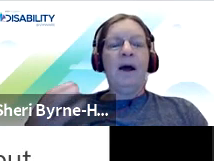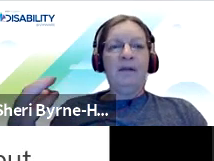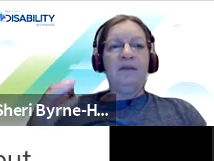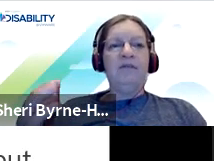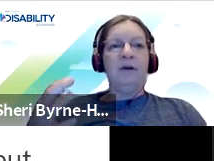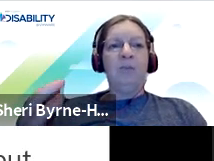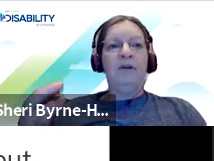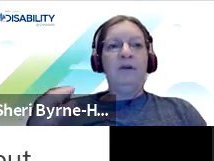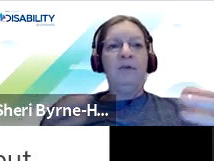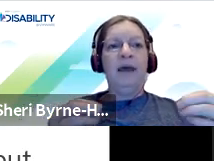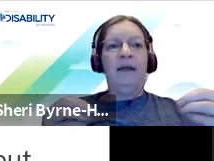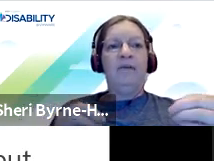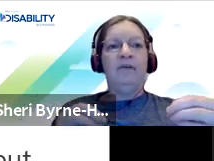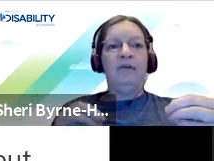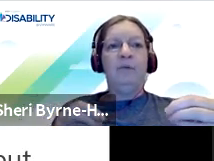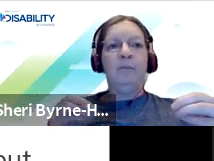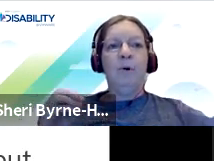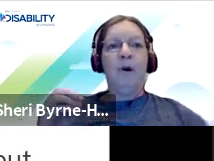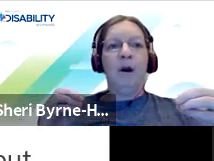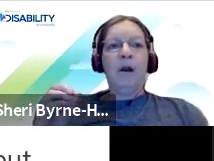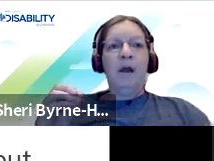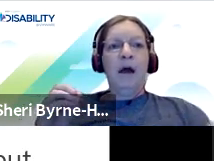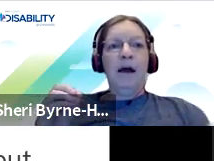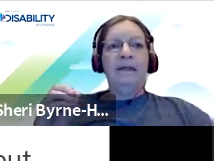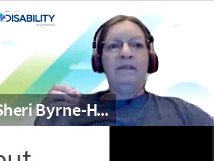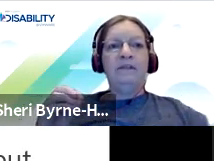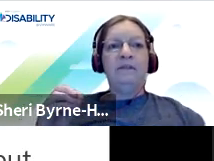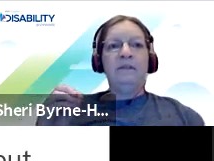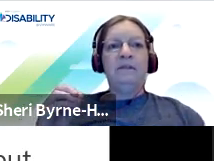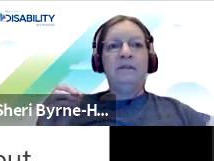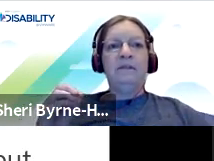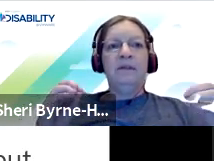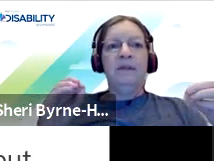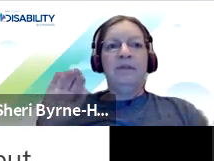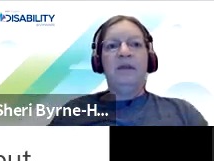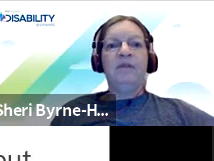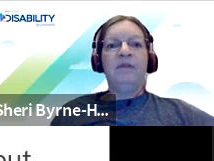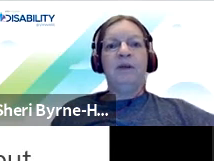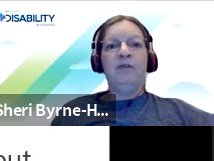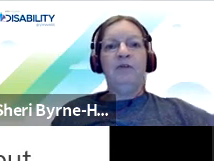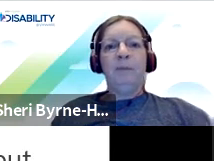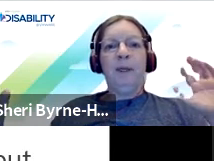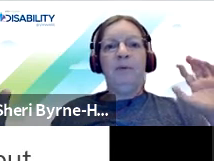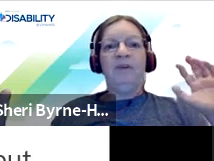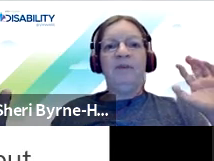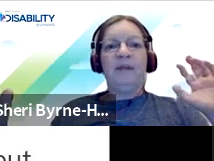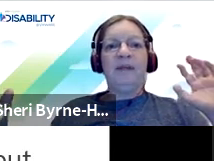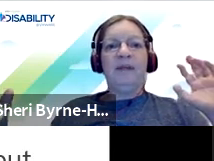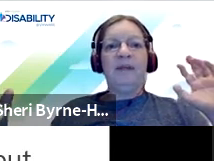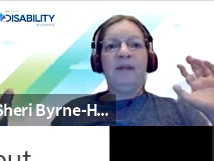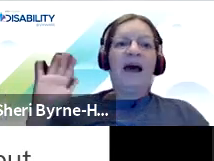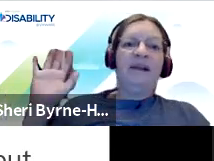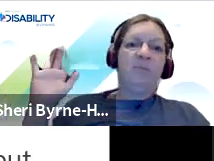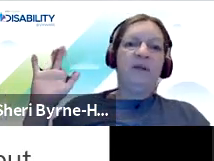≫ Nancy: I'm going to stop my video. So you just see you and the interpreter. ≫ Sheri: Okay. So, policies.